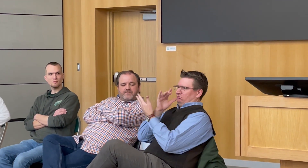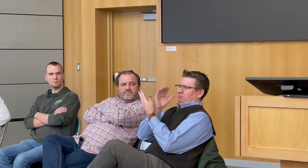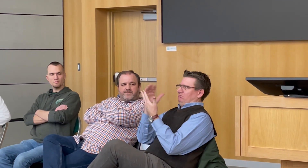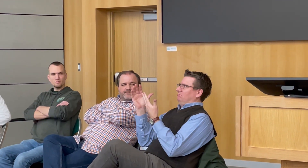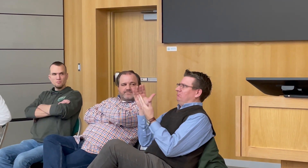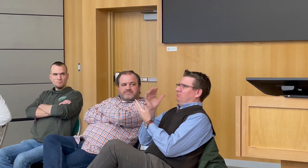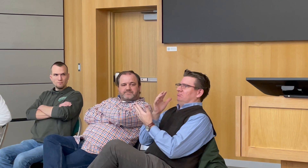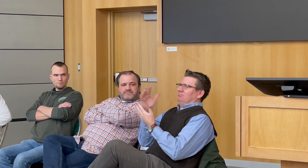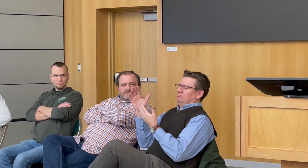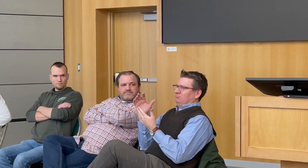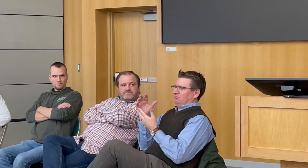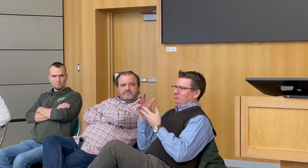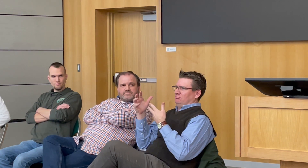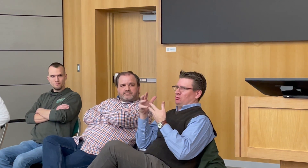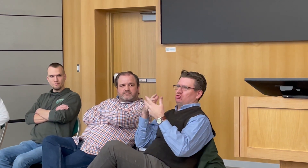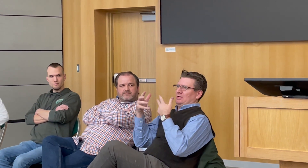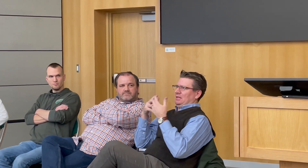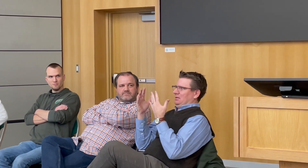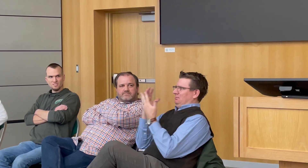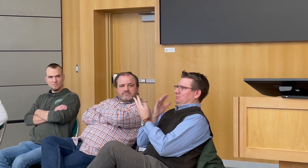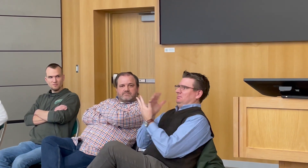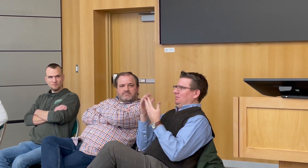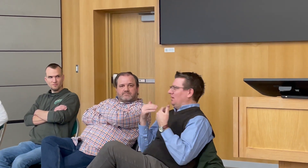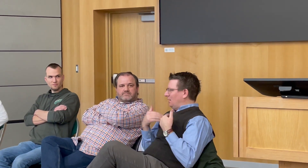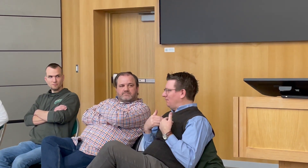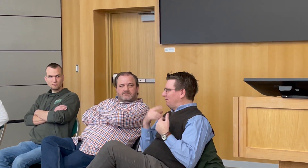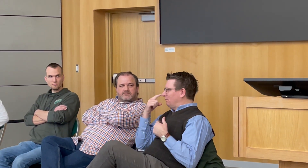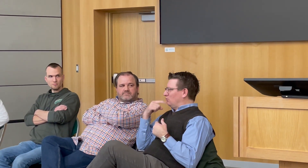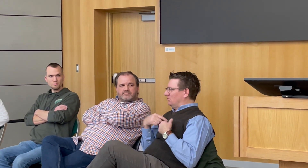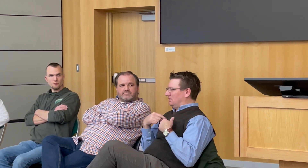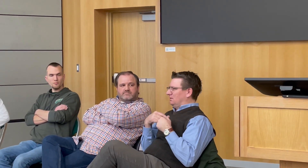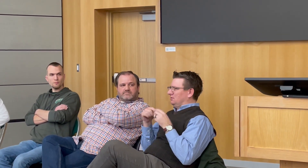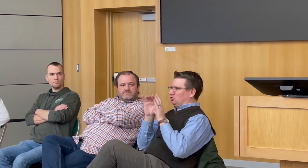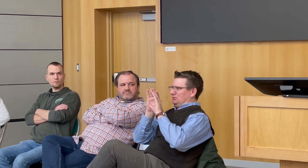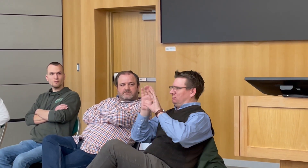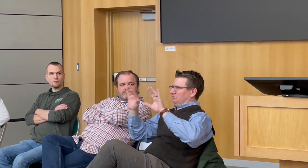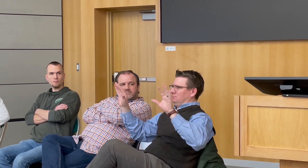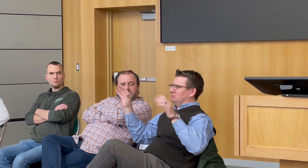typically do is look at the pros and the cons and the whole gamut including the gray there's a lot